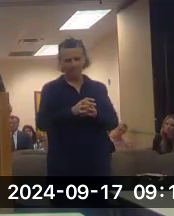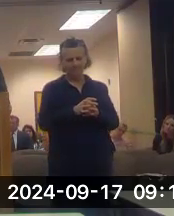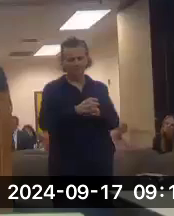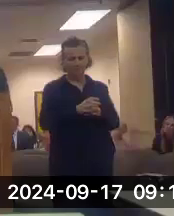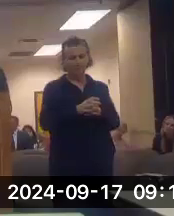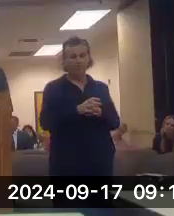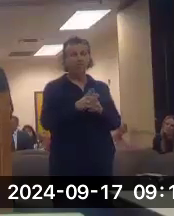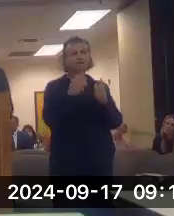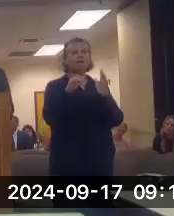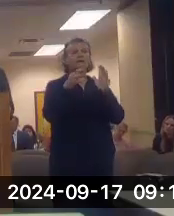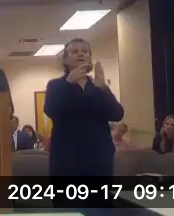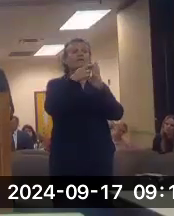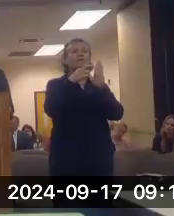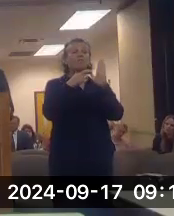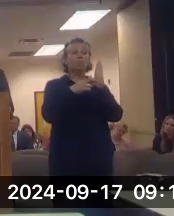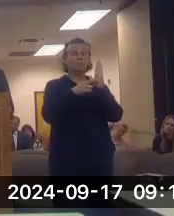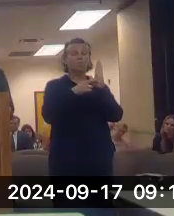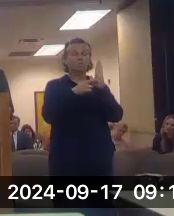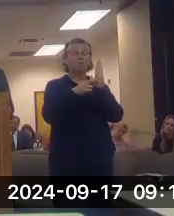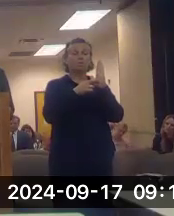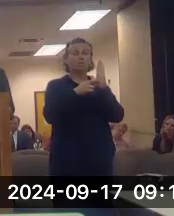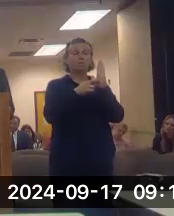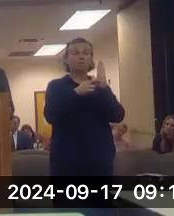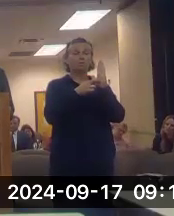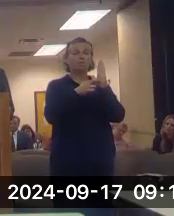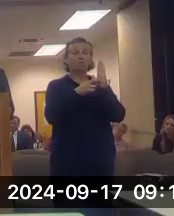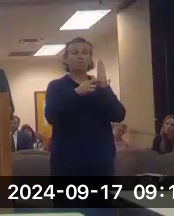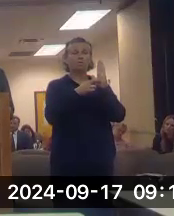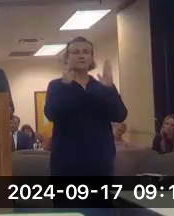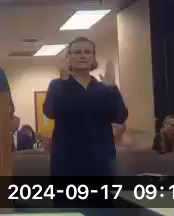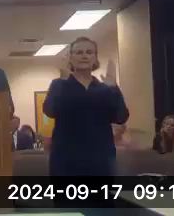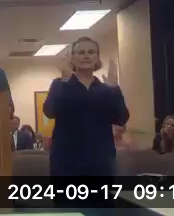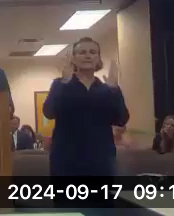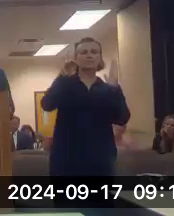Reginald Parson: the rule anticipates Reginald Parson: that you will investigate complaints.